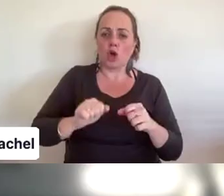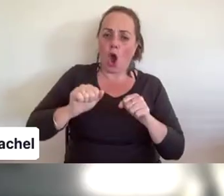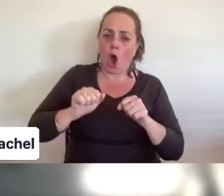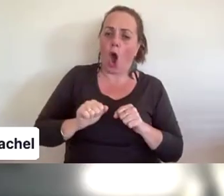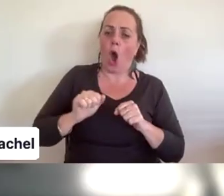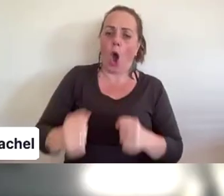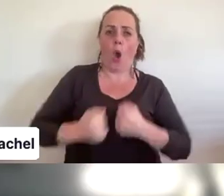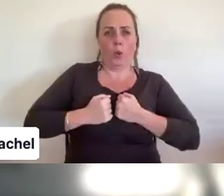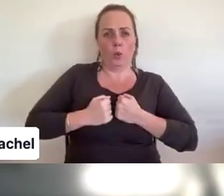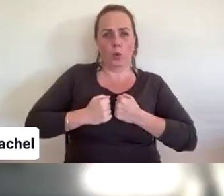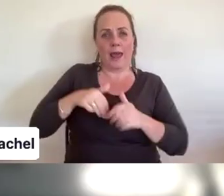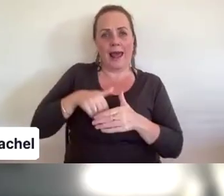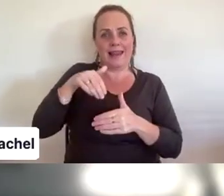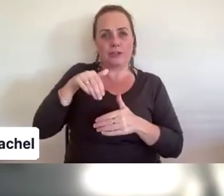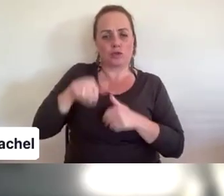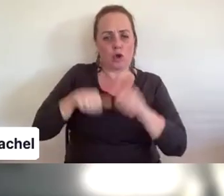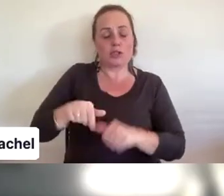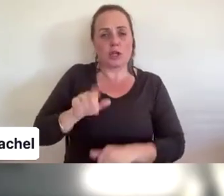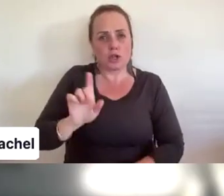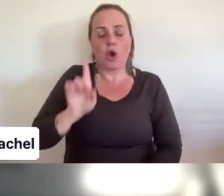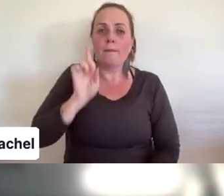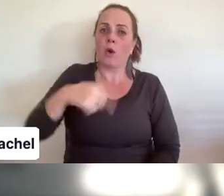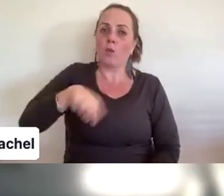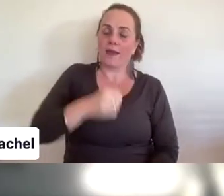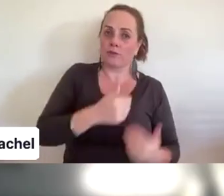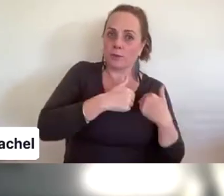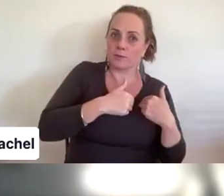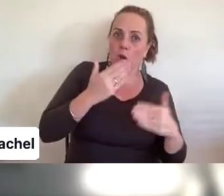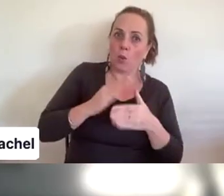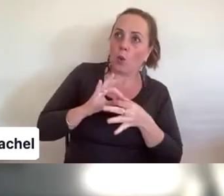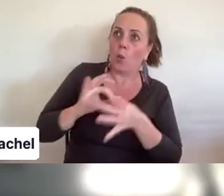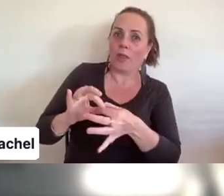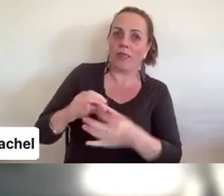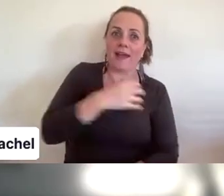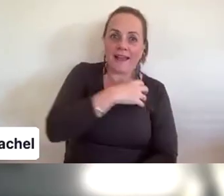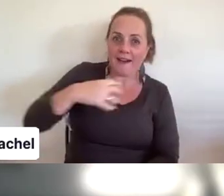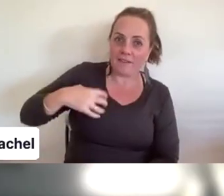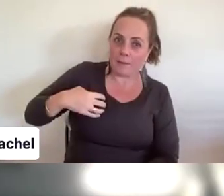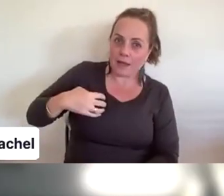but we do have a responsibility to work alongside and across government to ensure that the system,